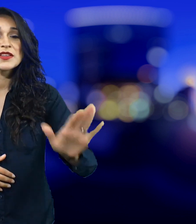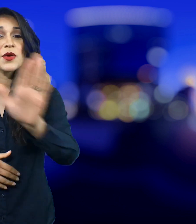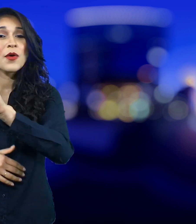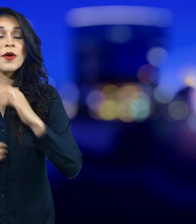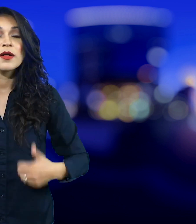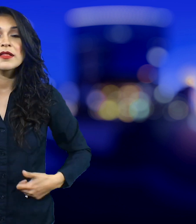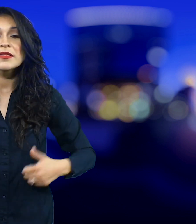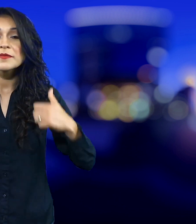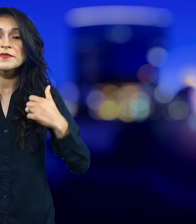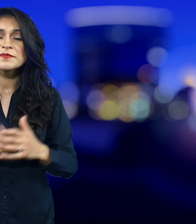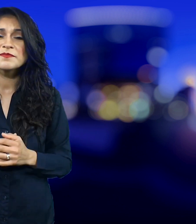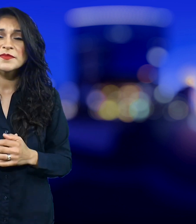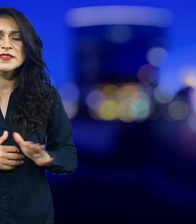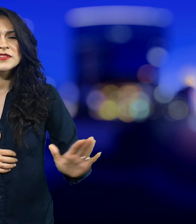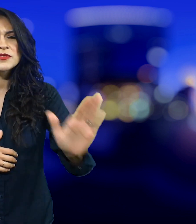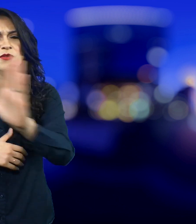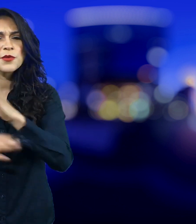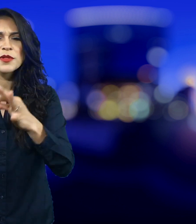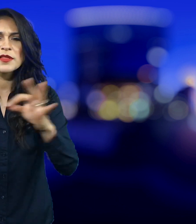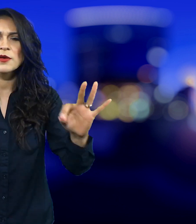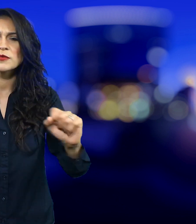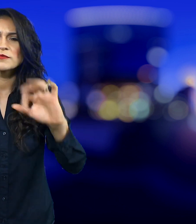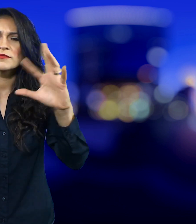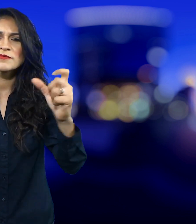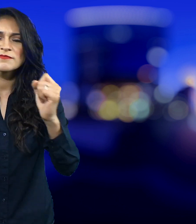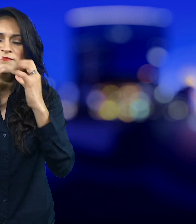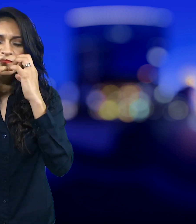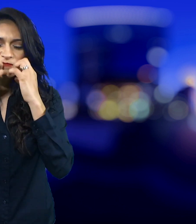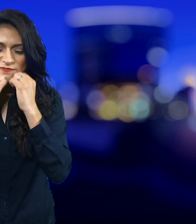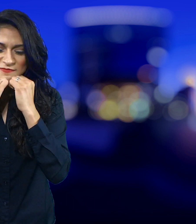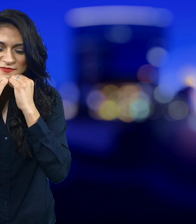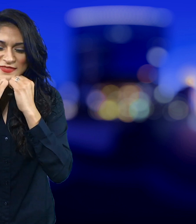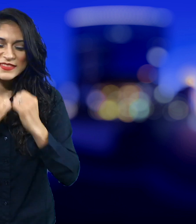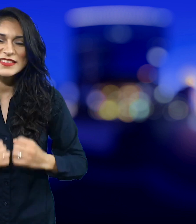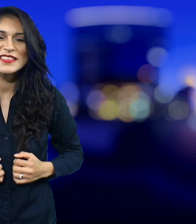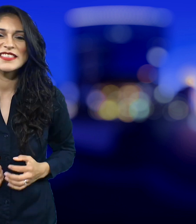Your life. Your language.